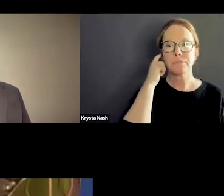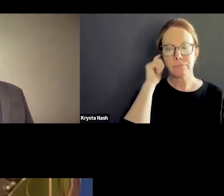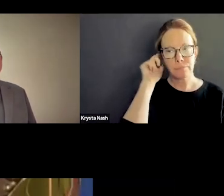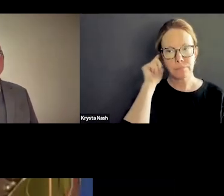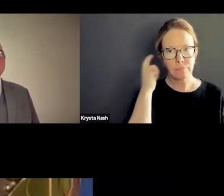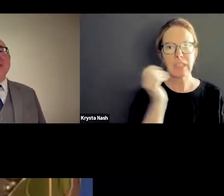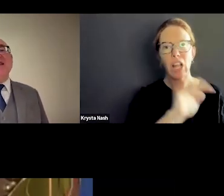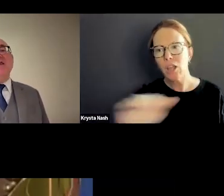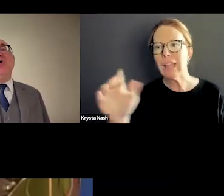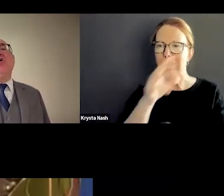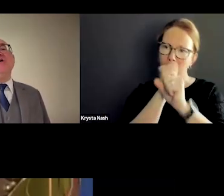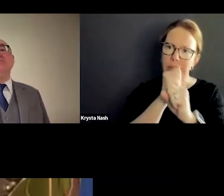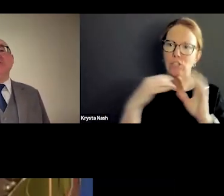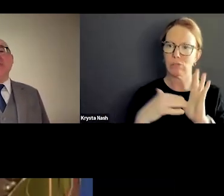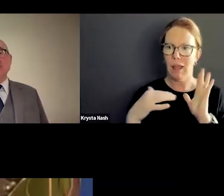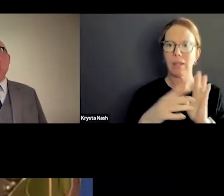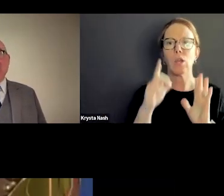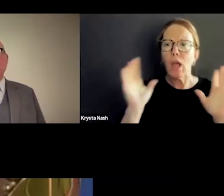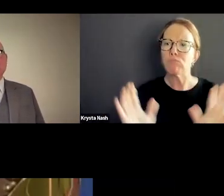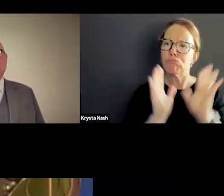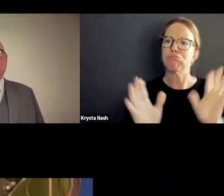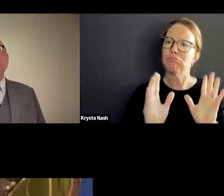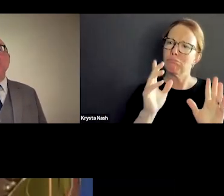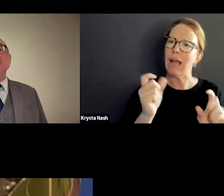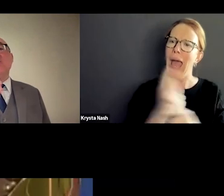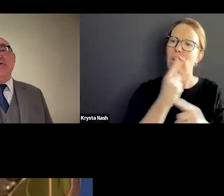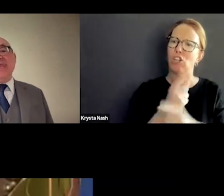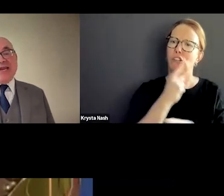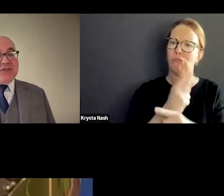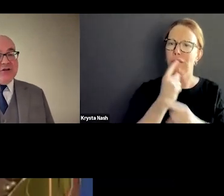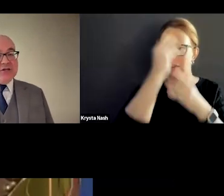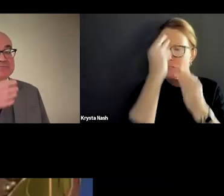confidential study and encourage them to give us accurate data so that we could actually look.